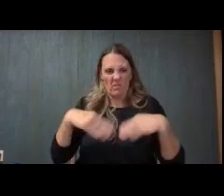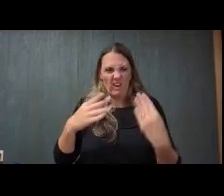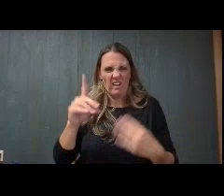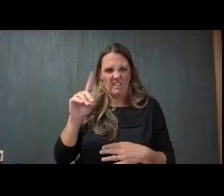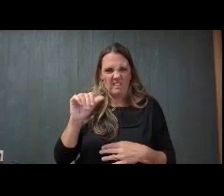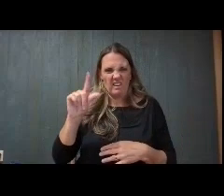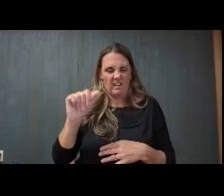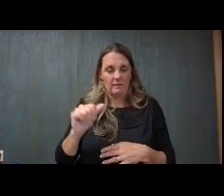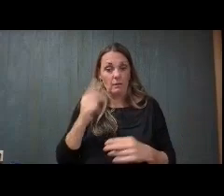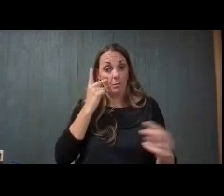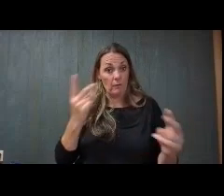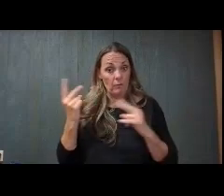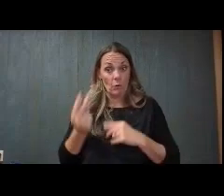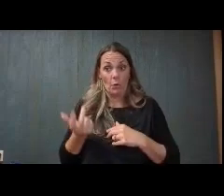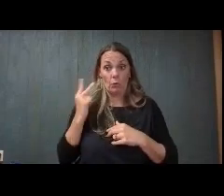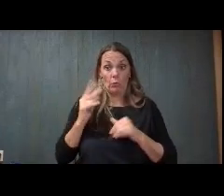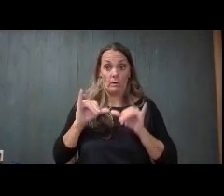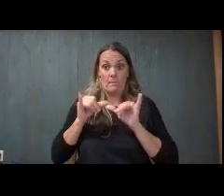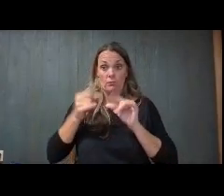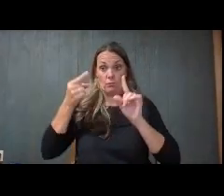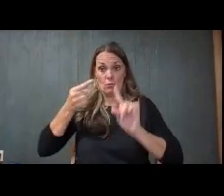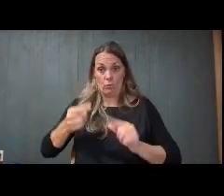Let's review the three measurable objectives.